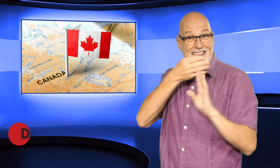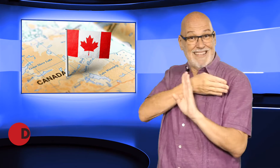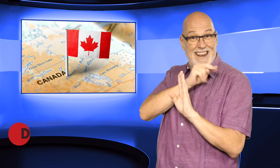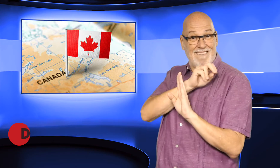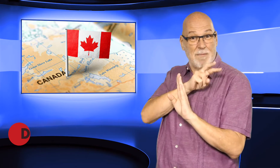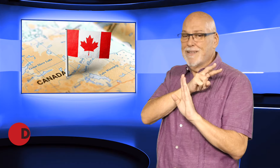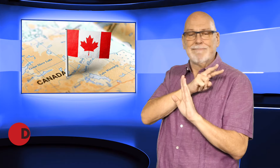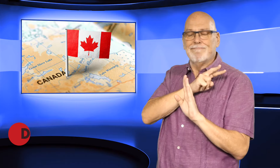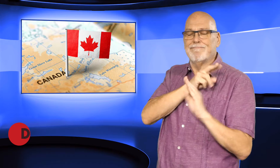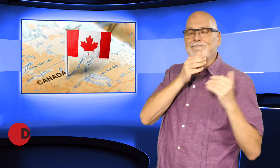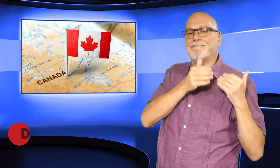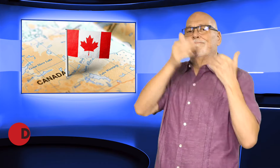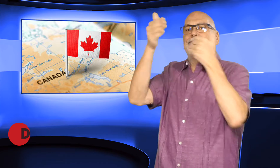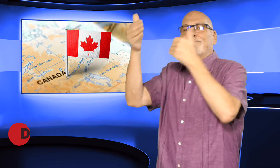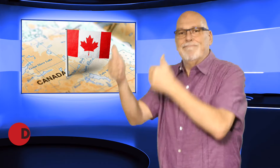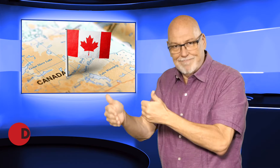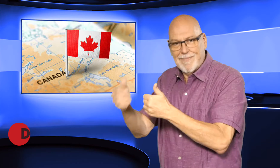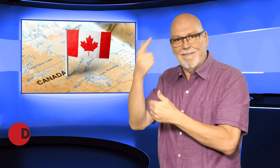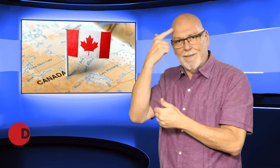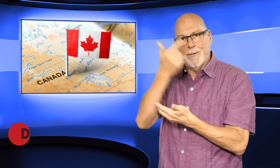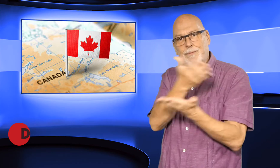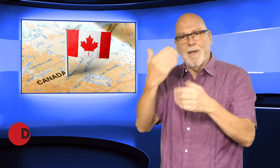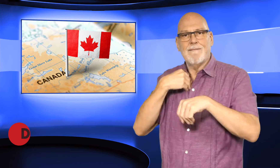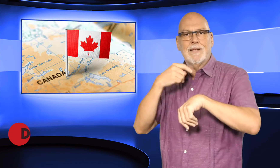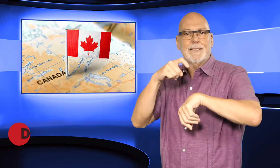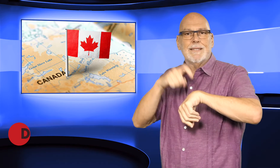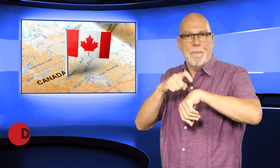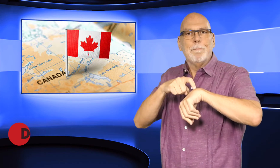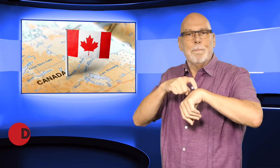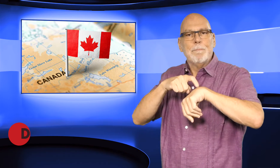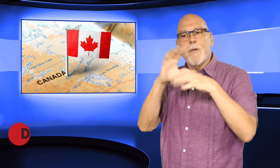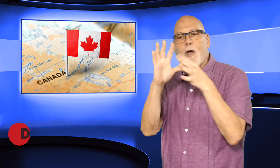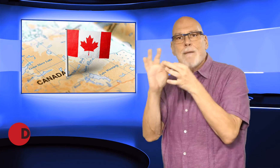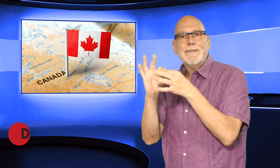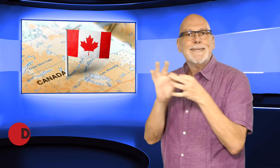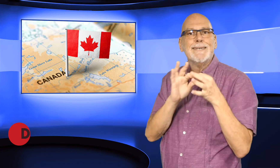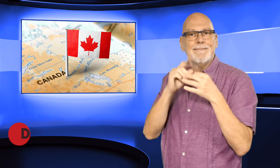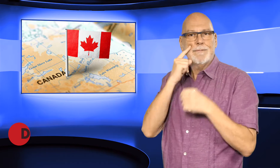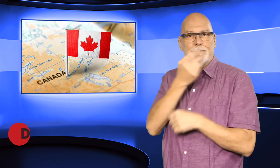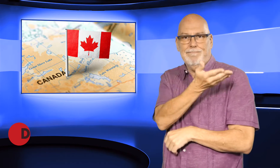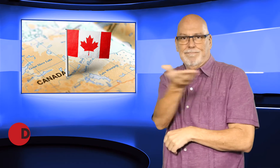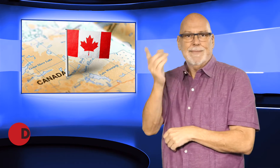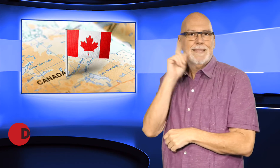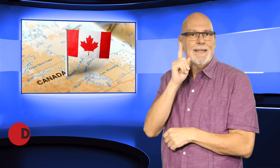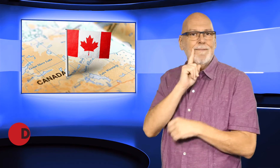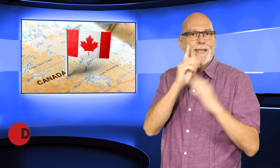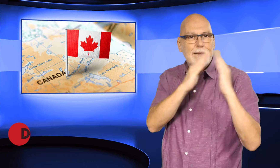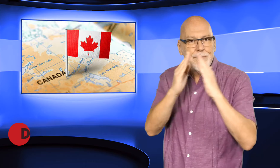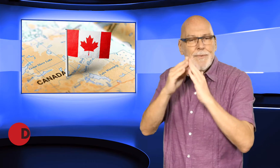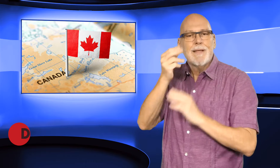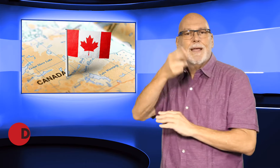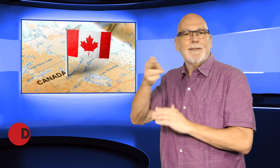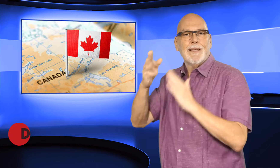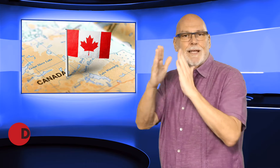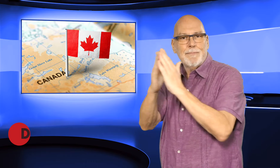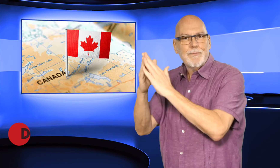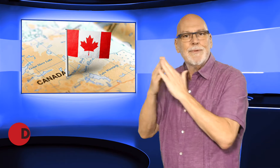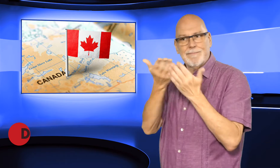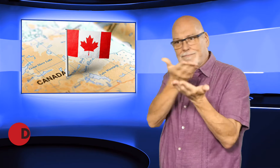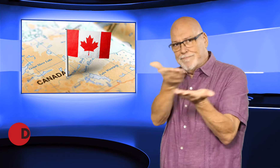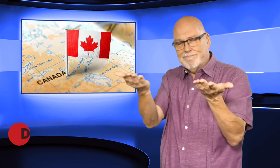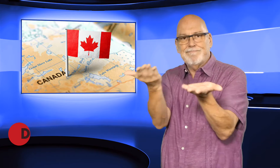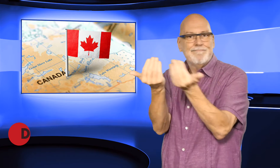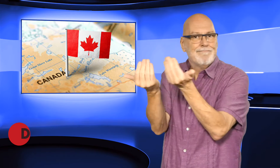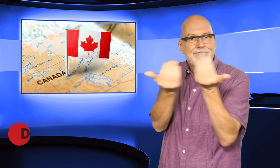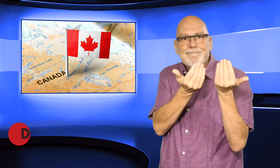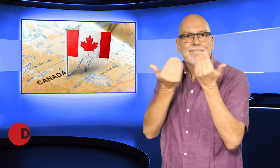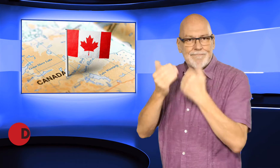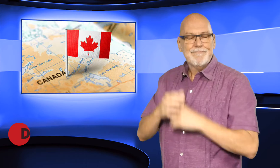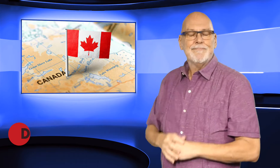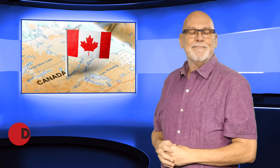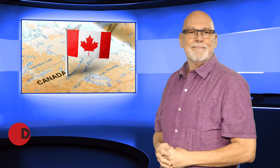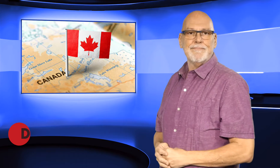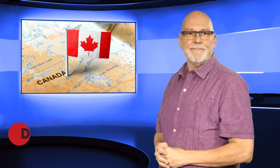the deadline for comments from Deaf and hard of hearing consumers.